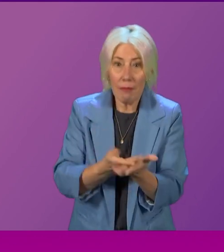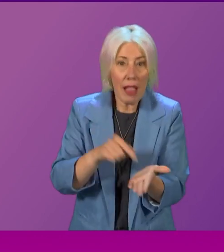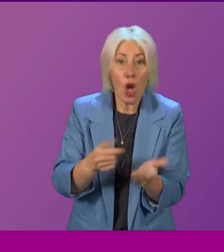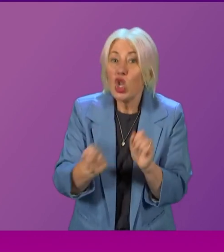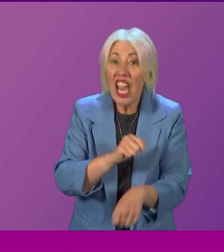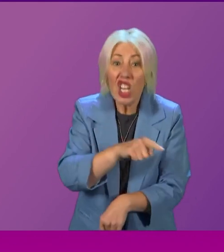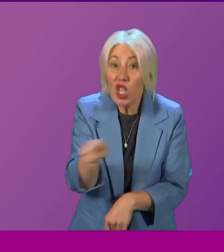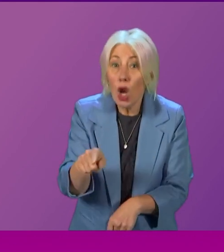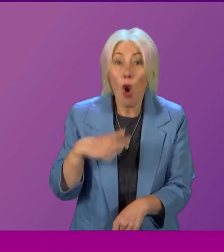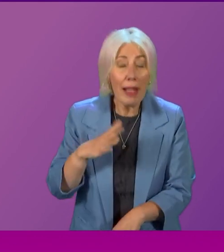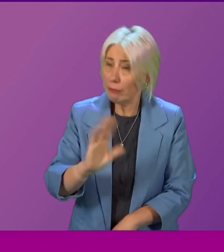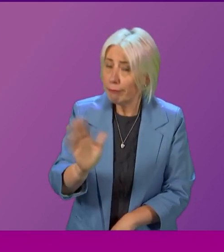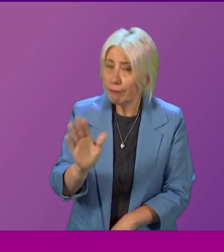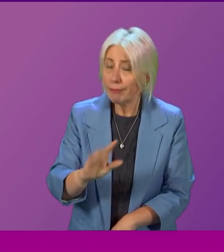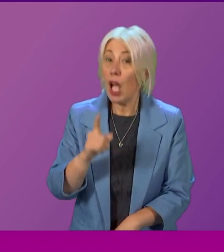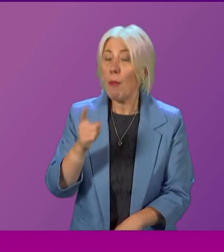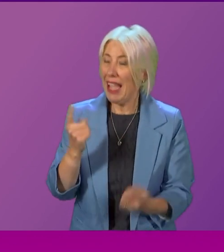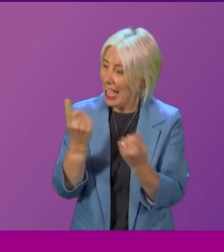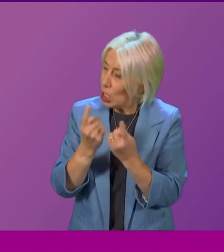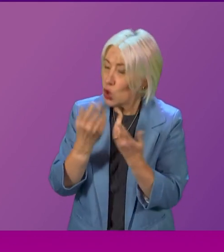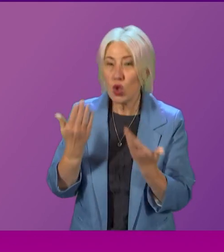I accept that many of the issues that are being talked about—and many of those that